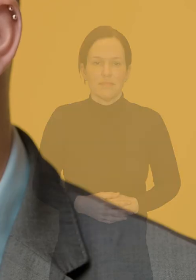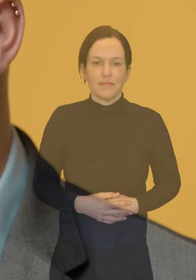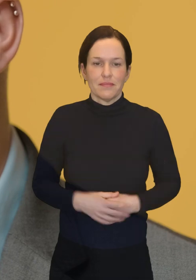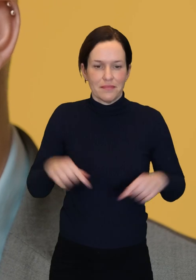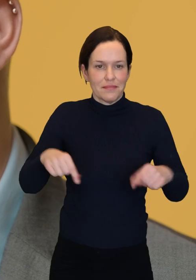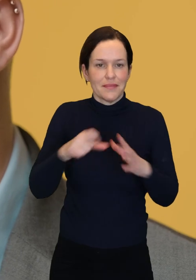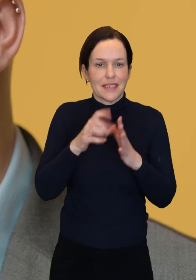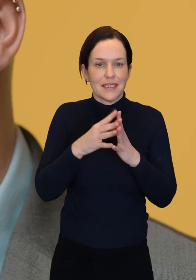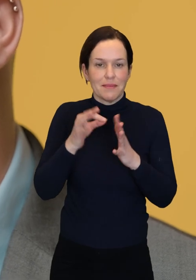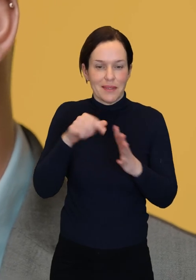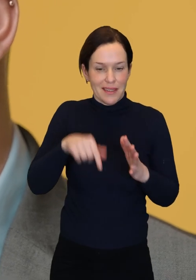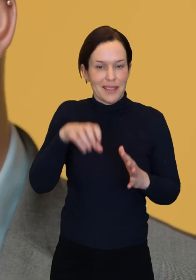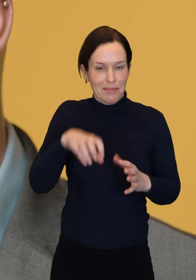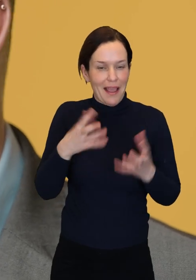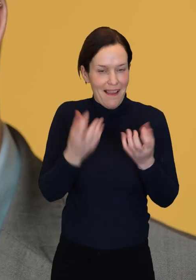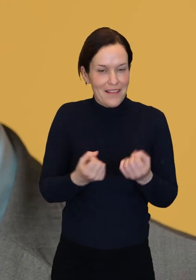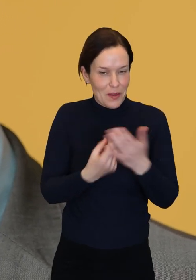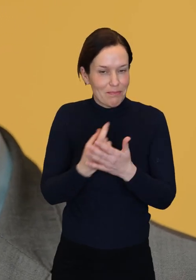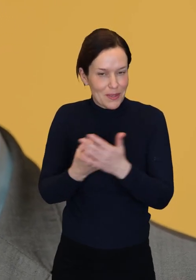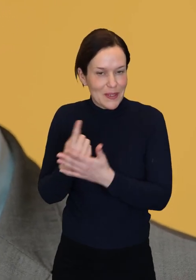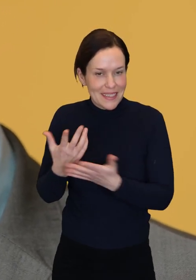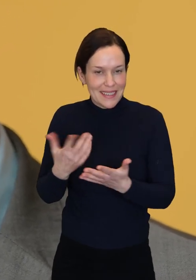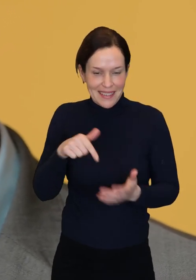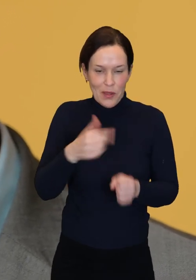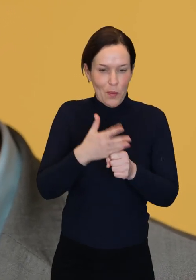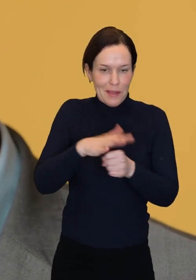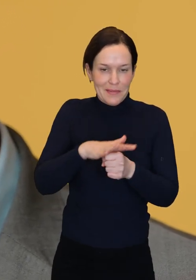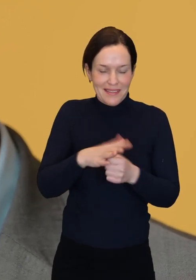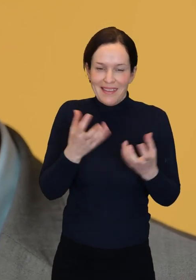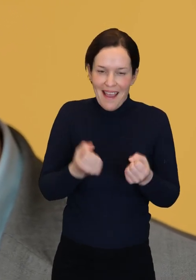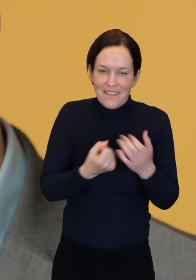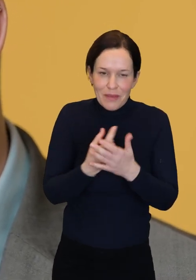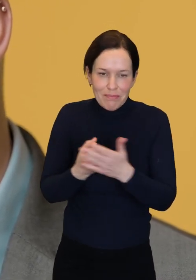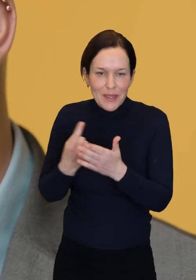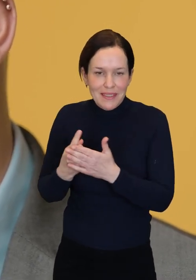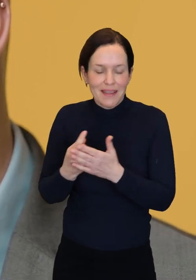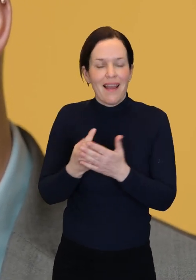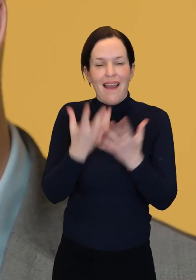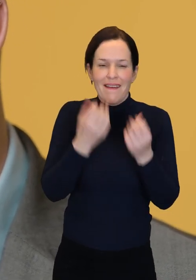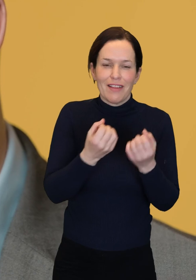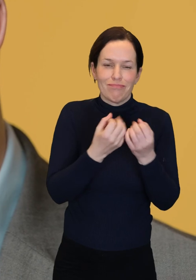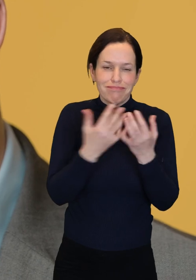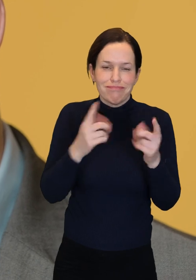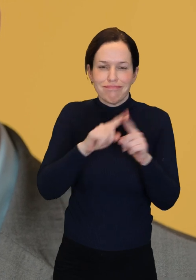Samuel: DWP is the department of opportunity. It's the workplace of opportunity. There's so many different things that you can go into.